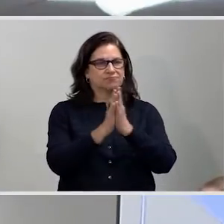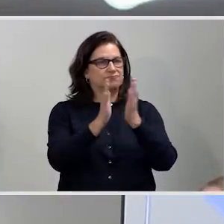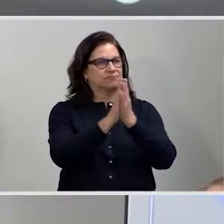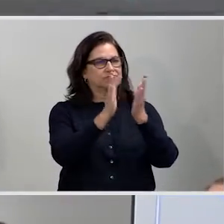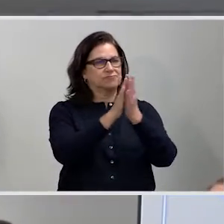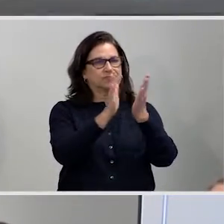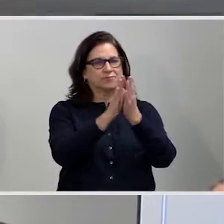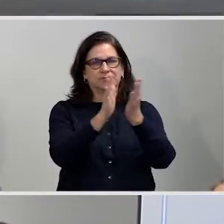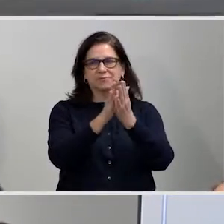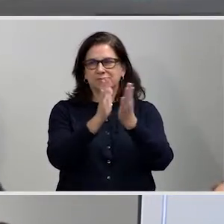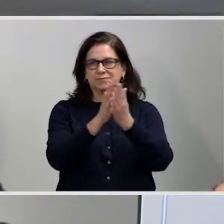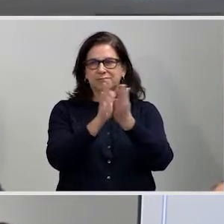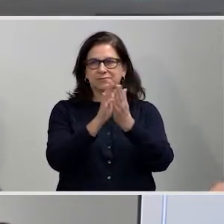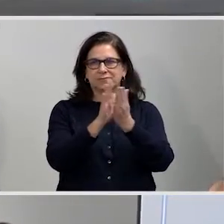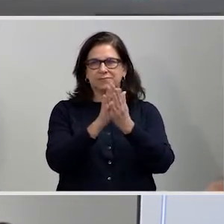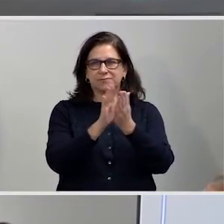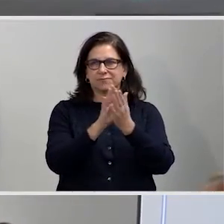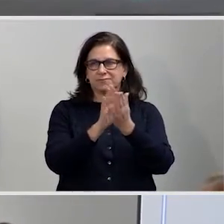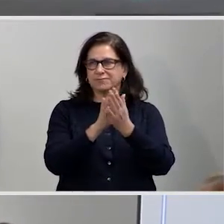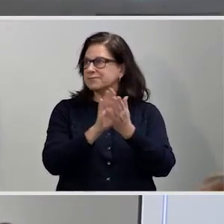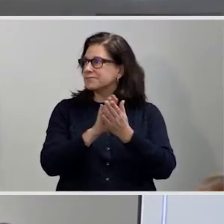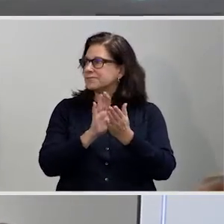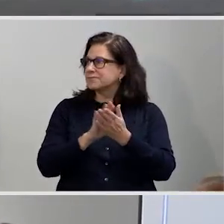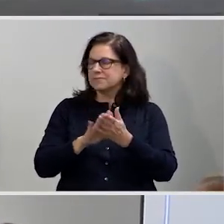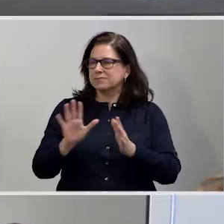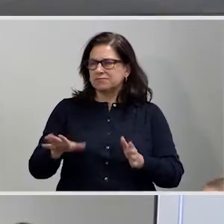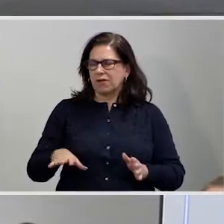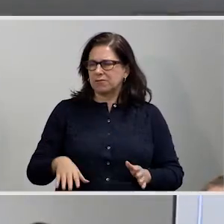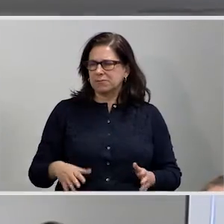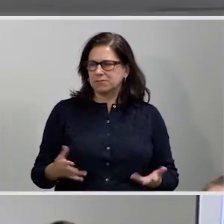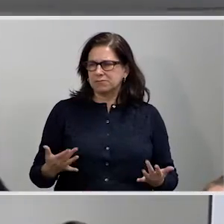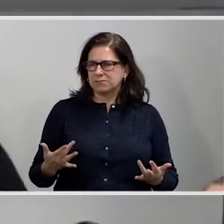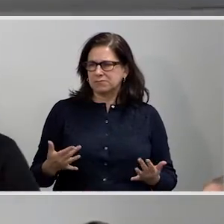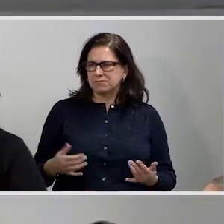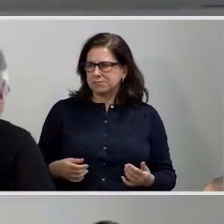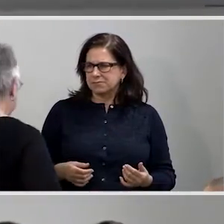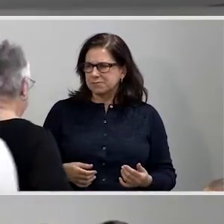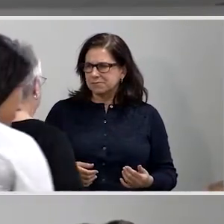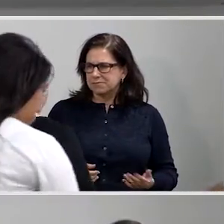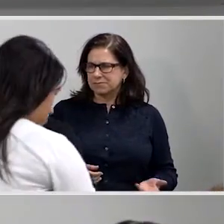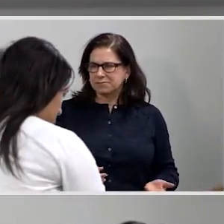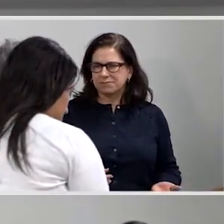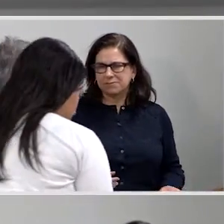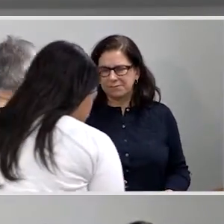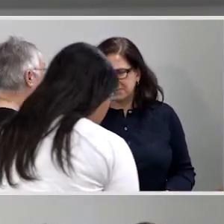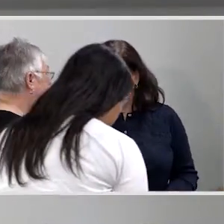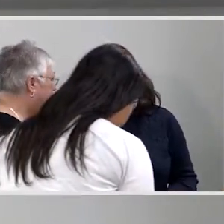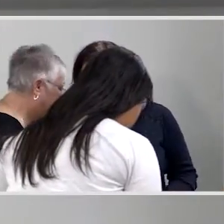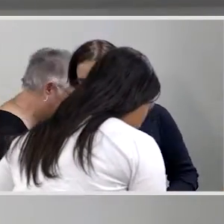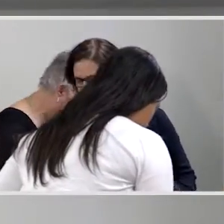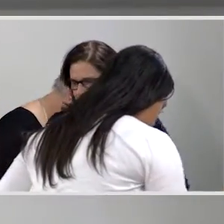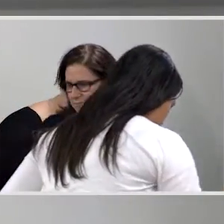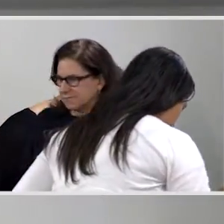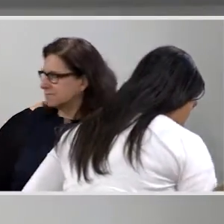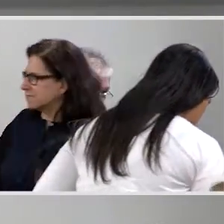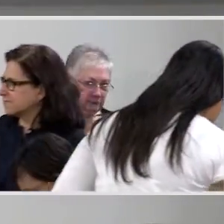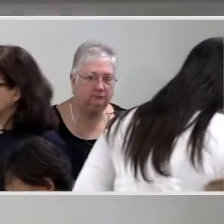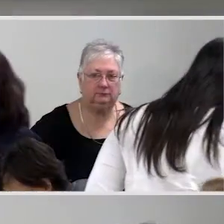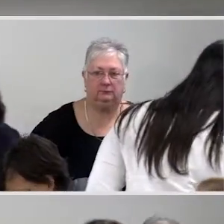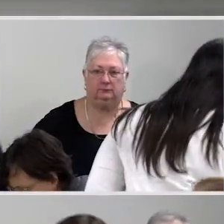YOU JUST PLAYED THE $100 BUDGET GAME. BUT I THINK YOU SEE VERY CLEAR